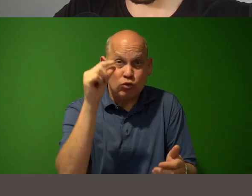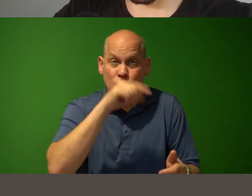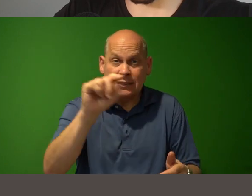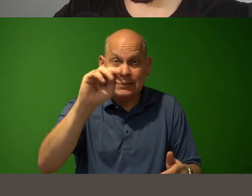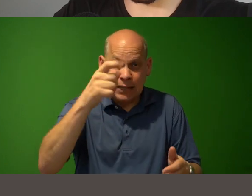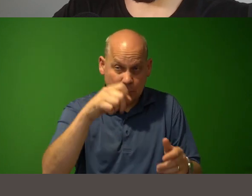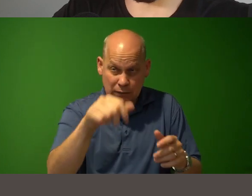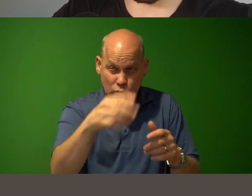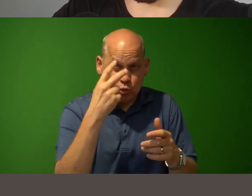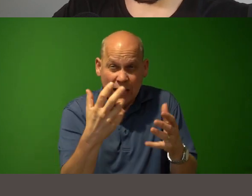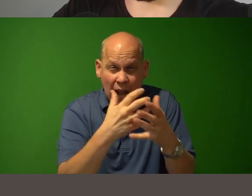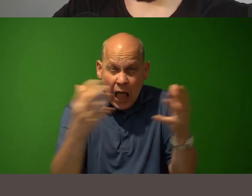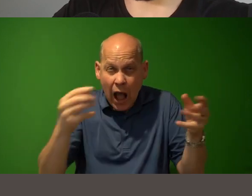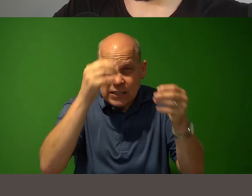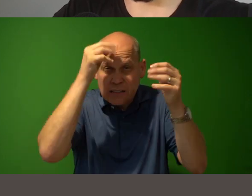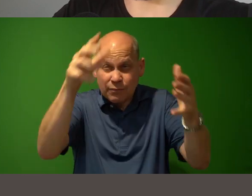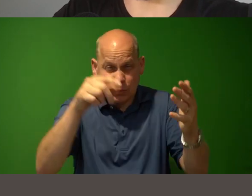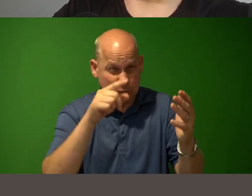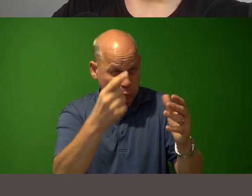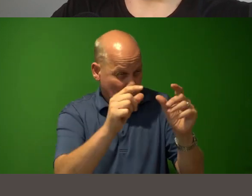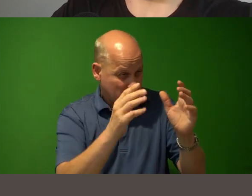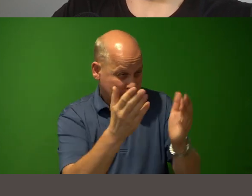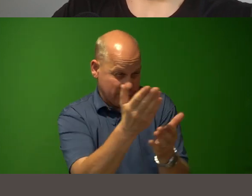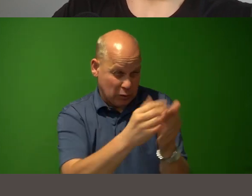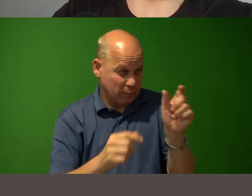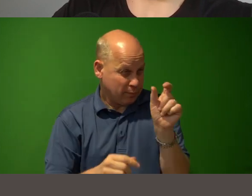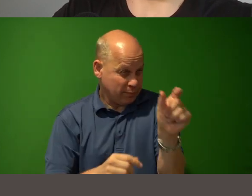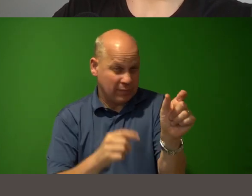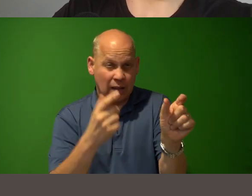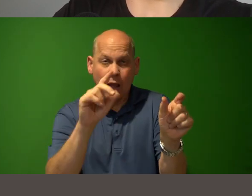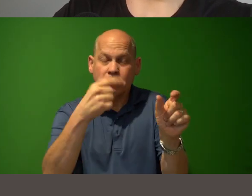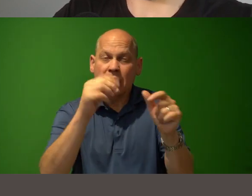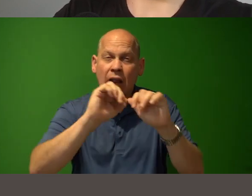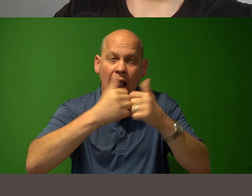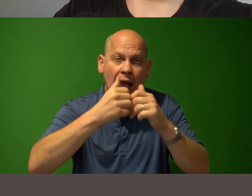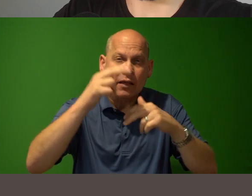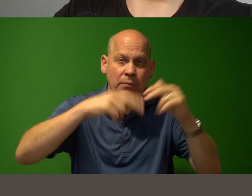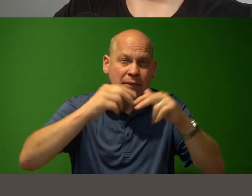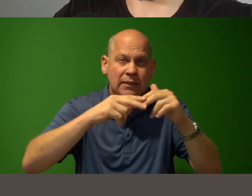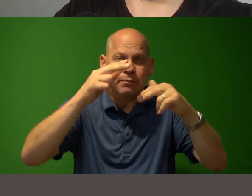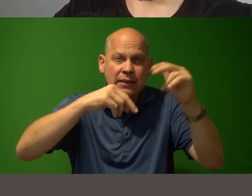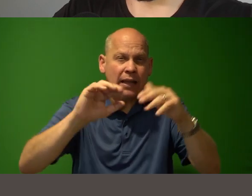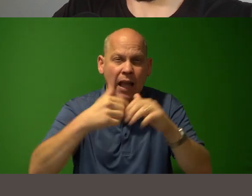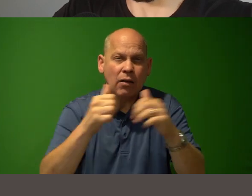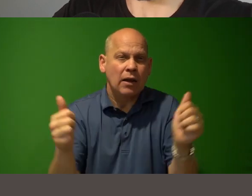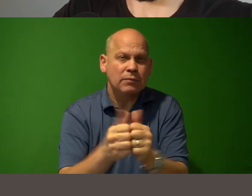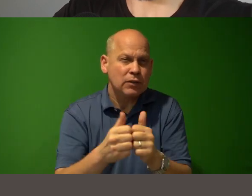you could see a lot of the information and composition of how this building comes together. It's a big circle.